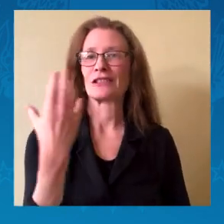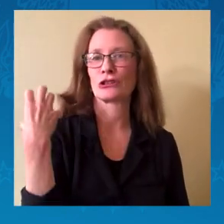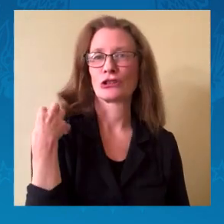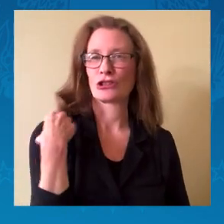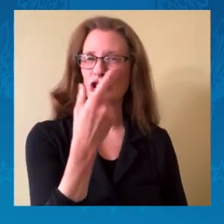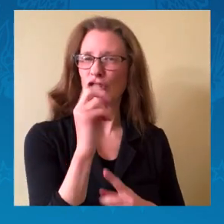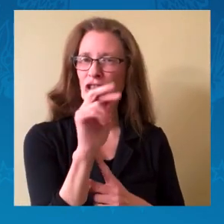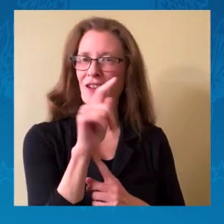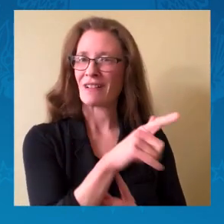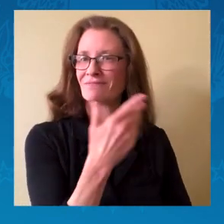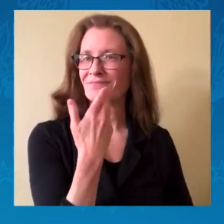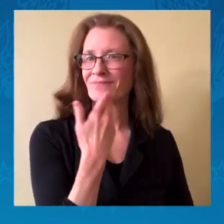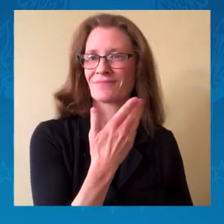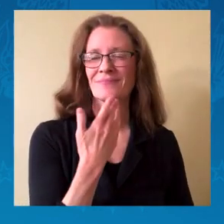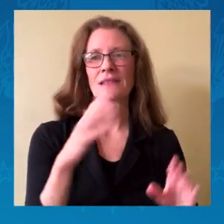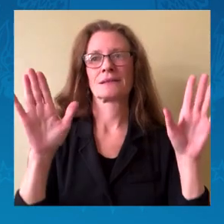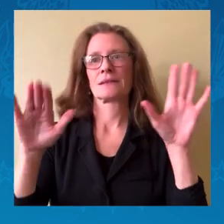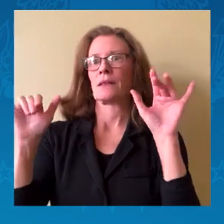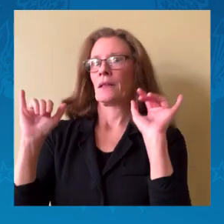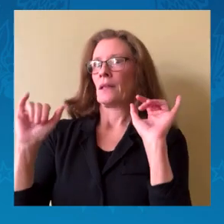to our Nass administrator, Bill Nelson.